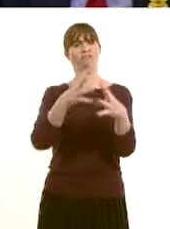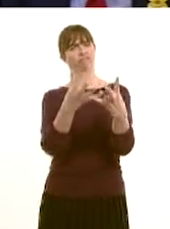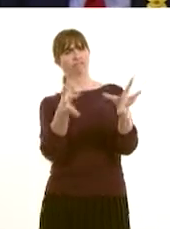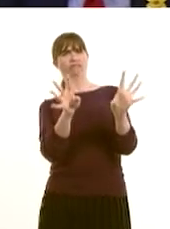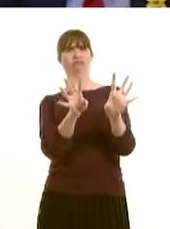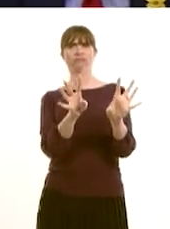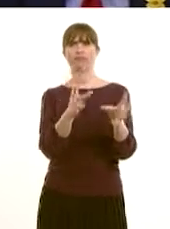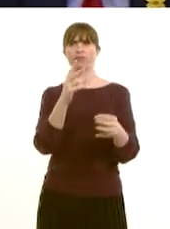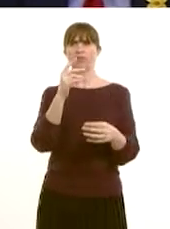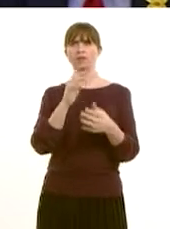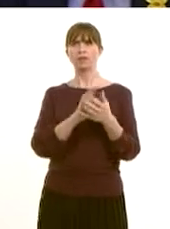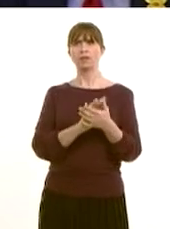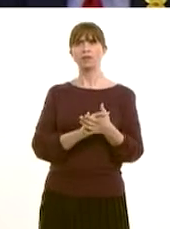see people who they need to see?